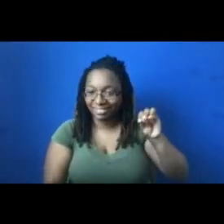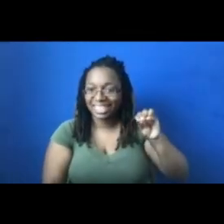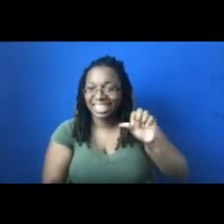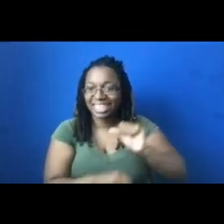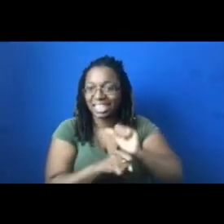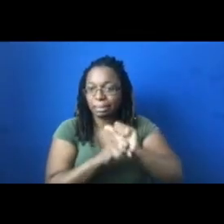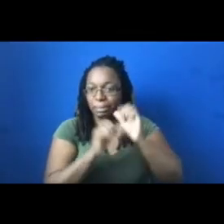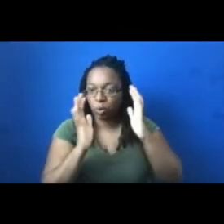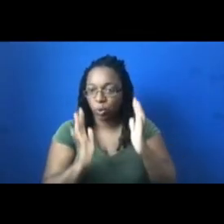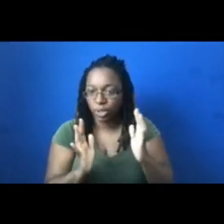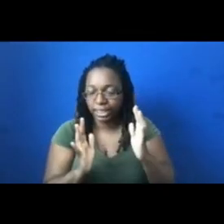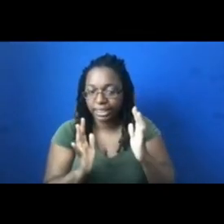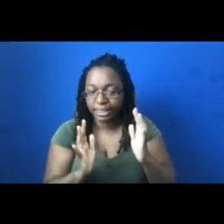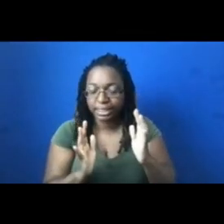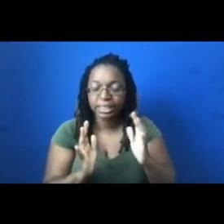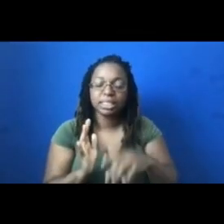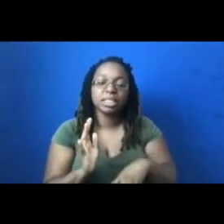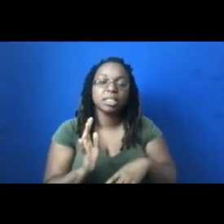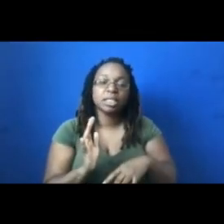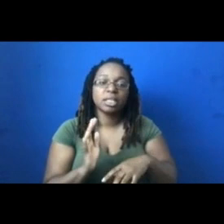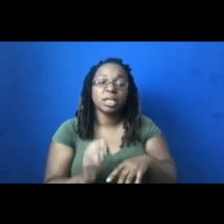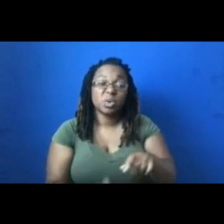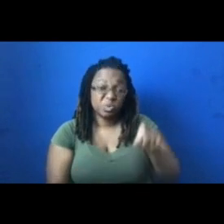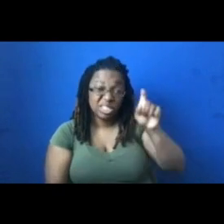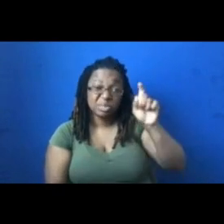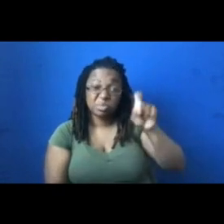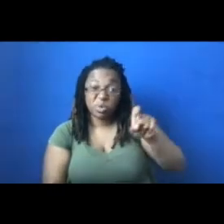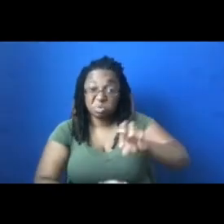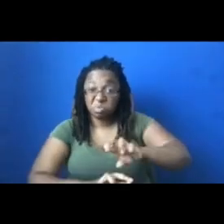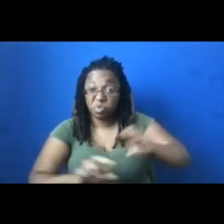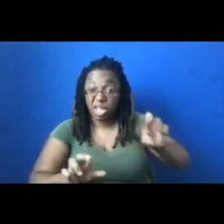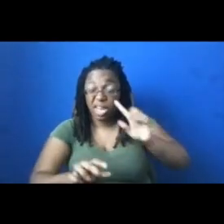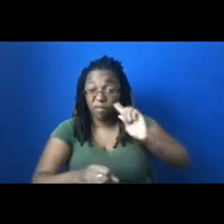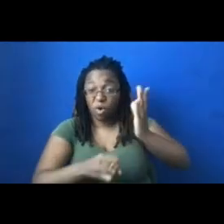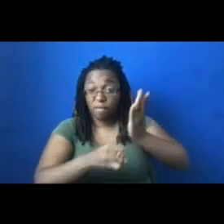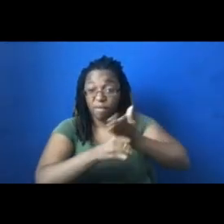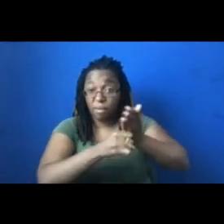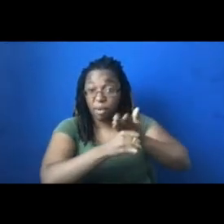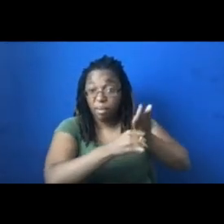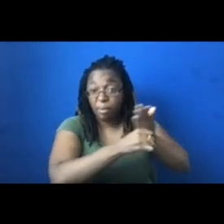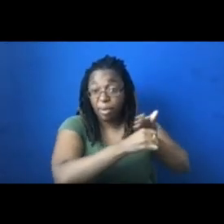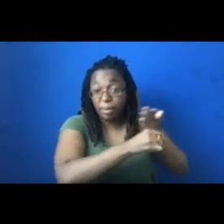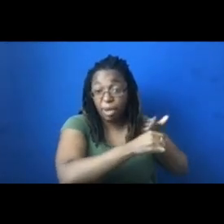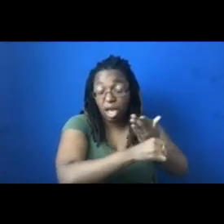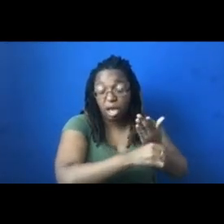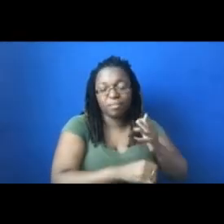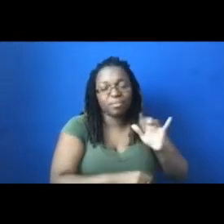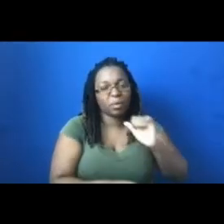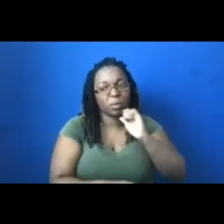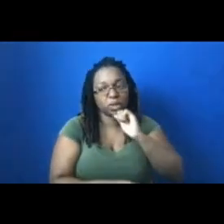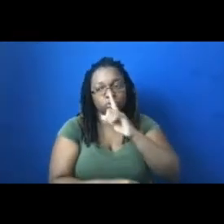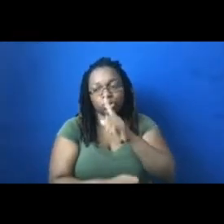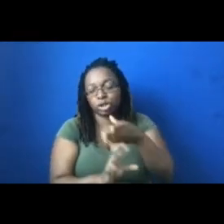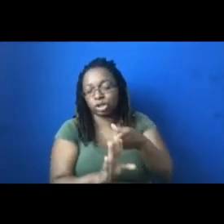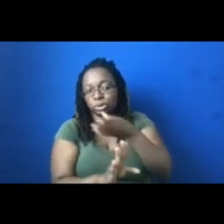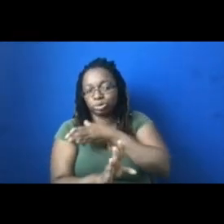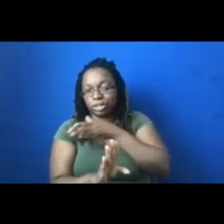were slated to be laid off. So this is wasn't asked in the previous section, but it's related. You might have people